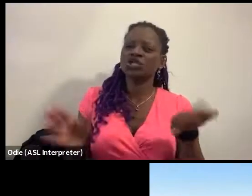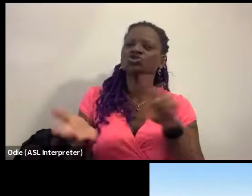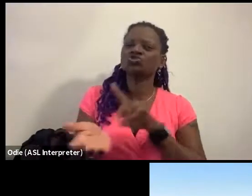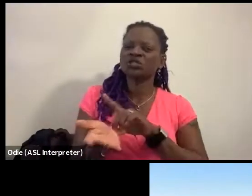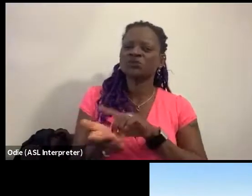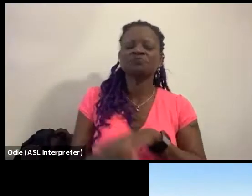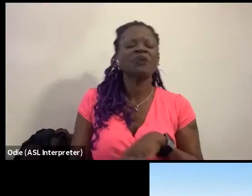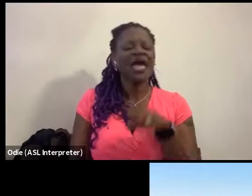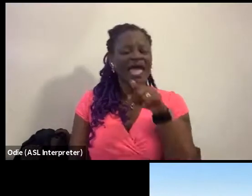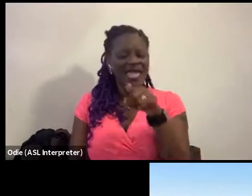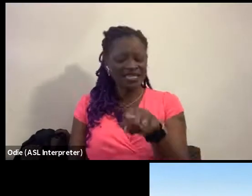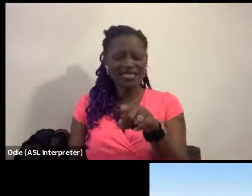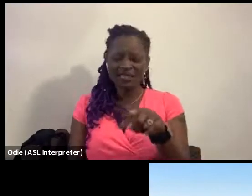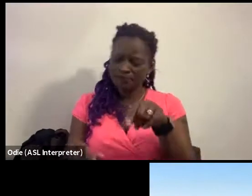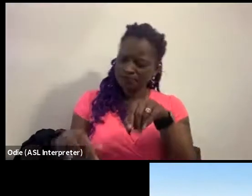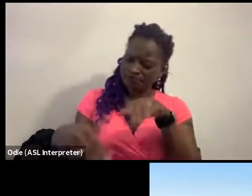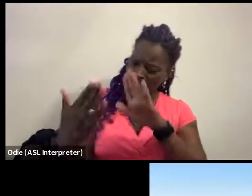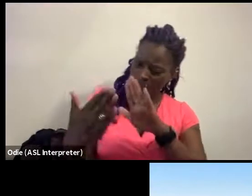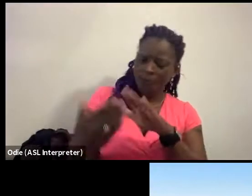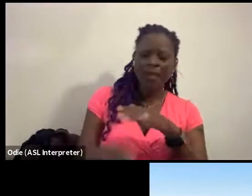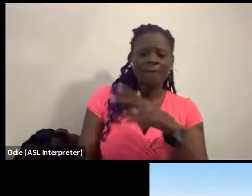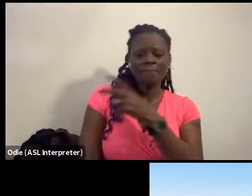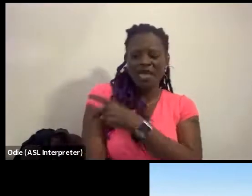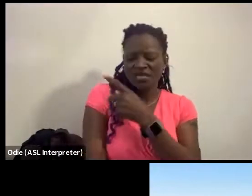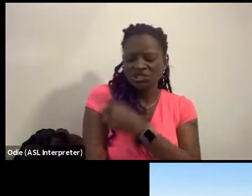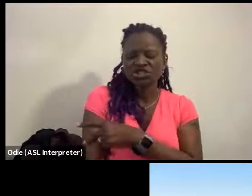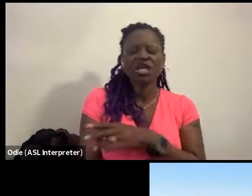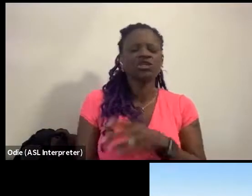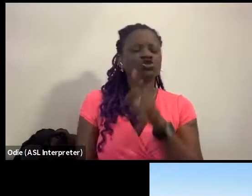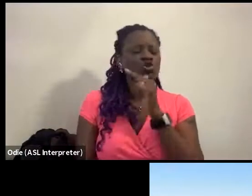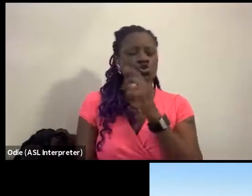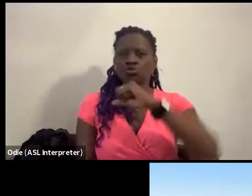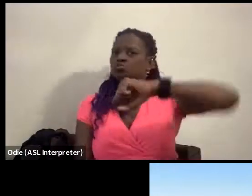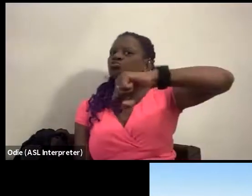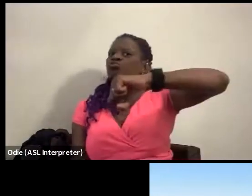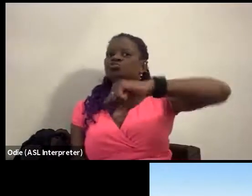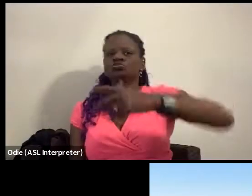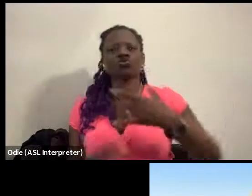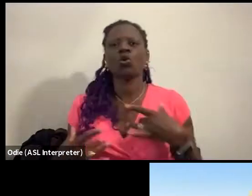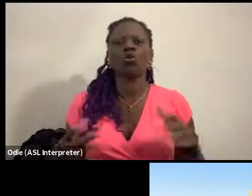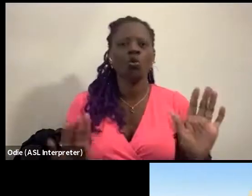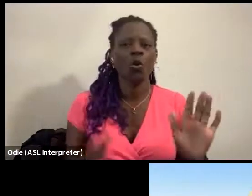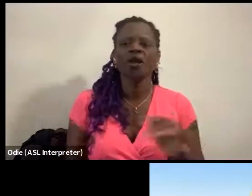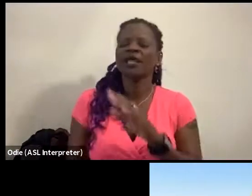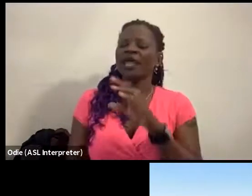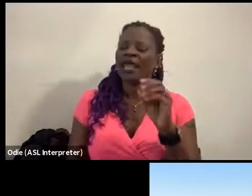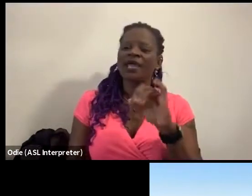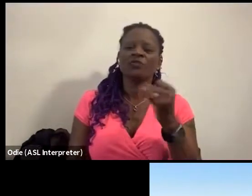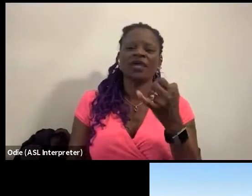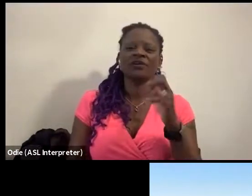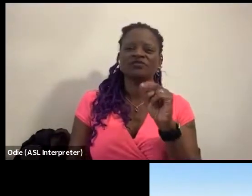patients and parents nearly every day, as well as Dr. Jenny Fish of Santa Rosa Community Health.